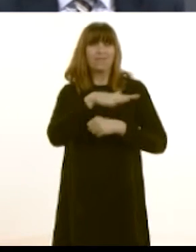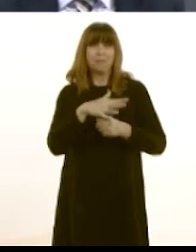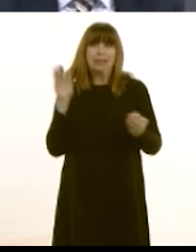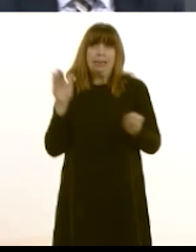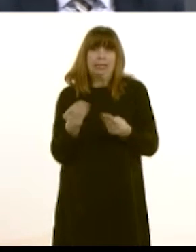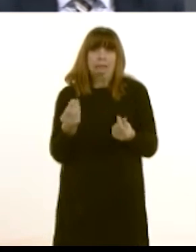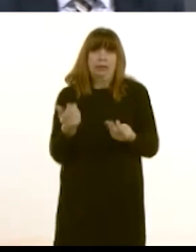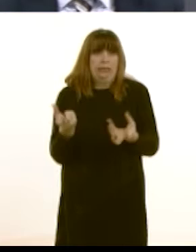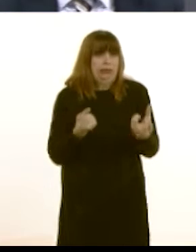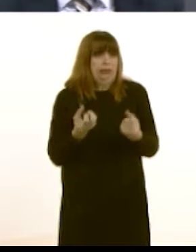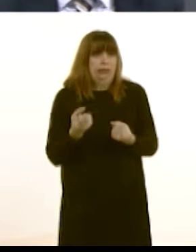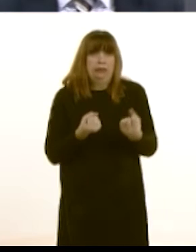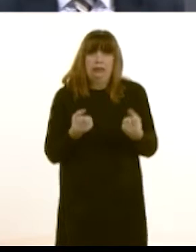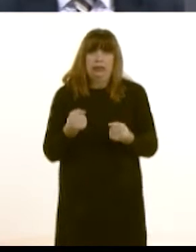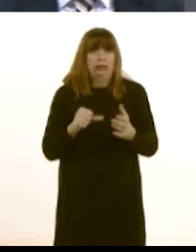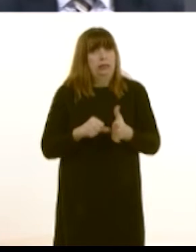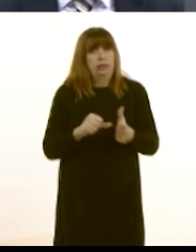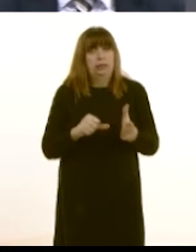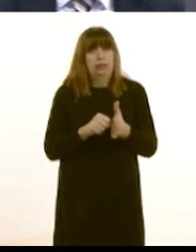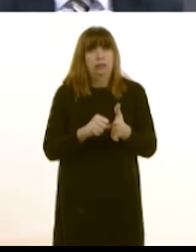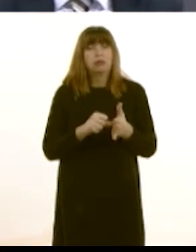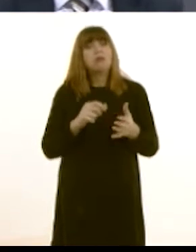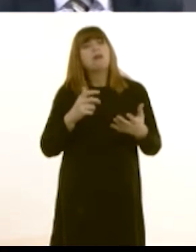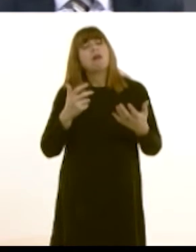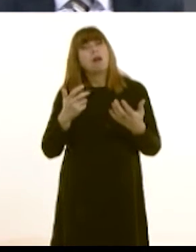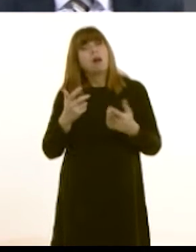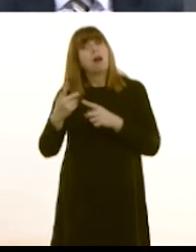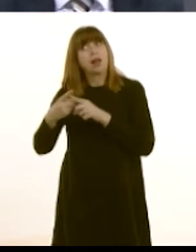What consideration have you therefore given to looking at measures being applied in England